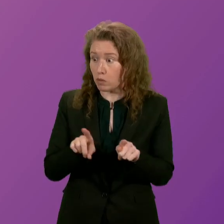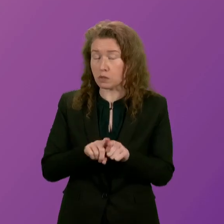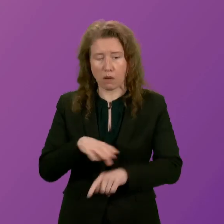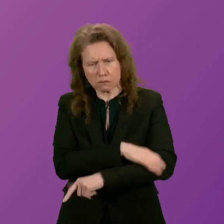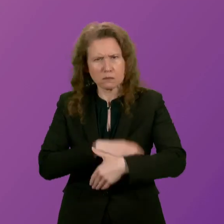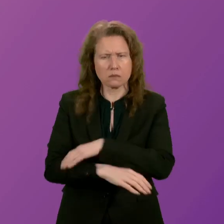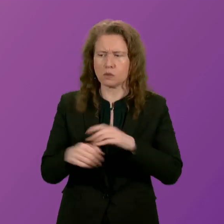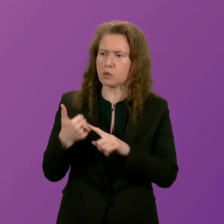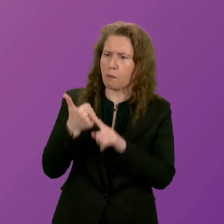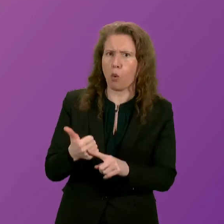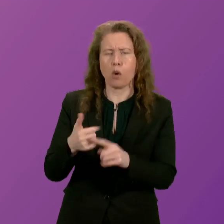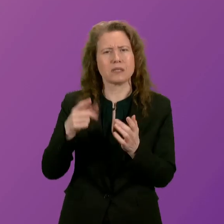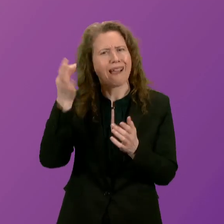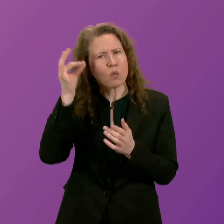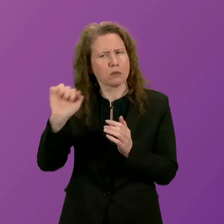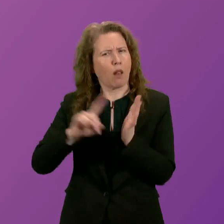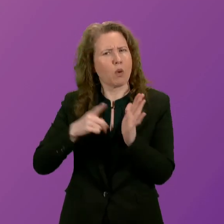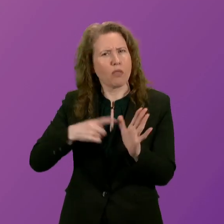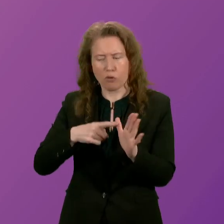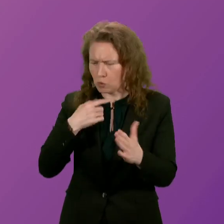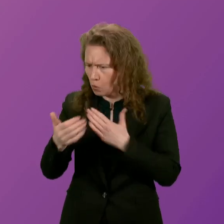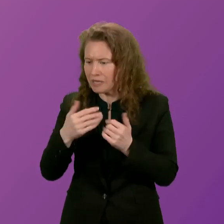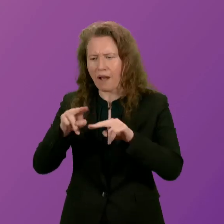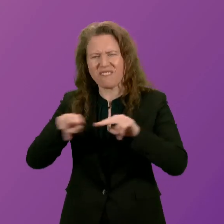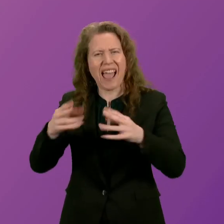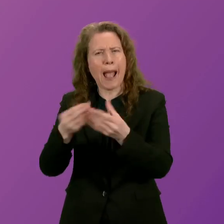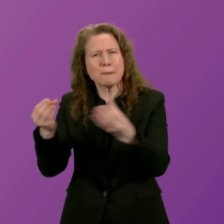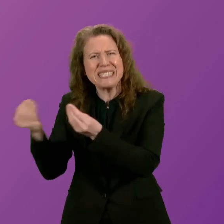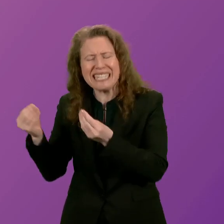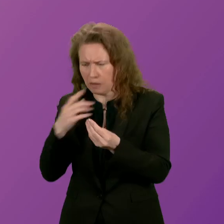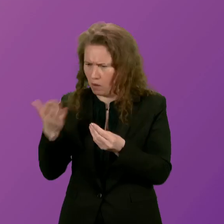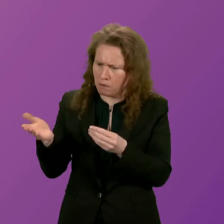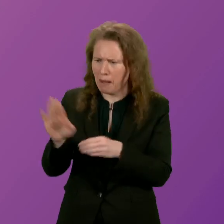to support local authorities in tackling void accommodation. We will continue to do that,